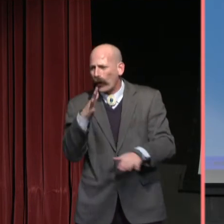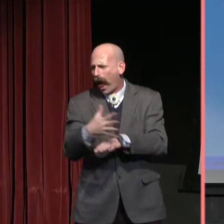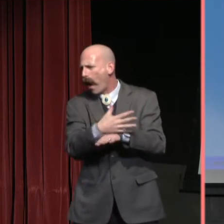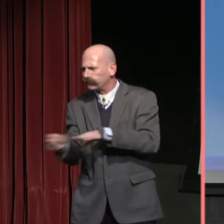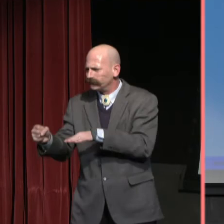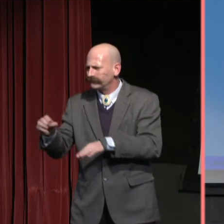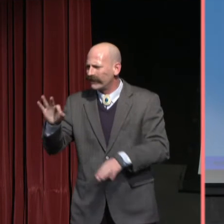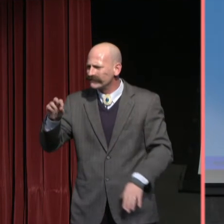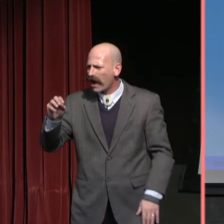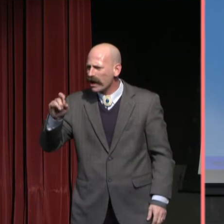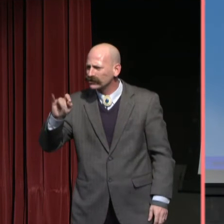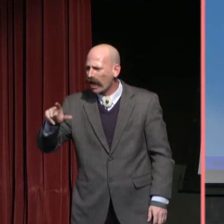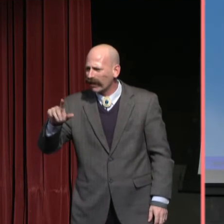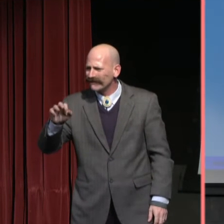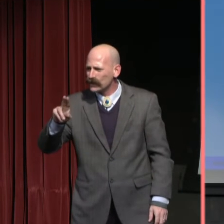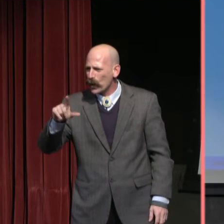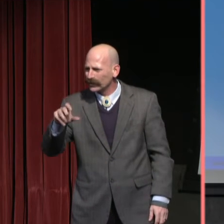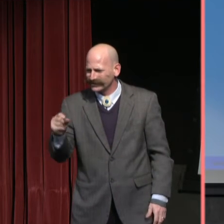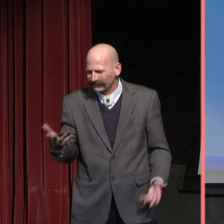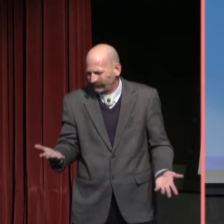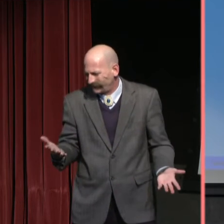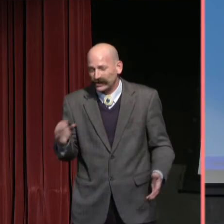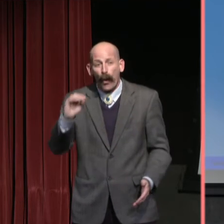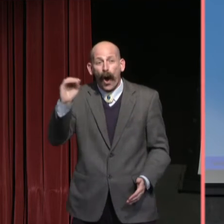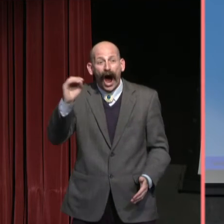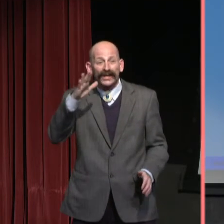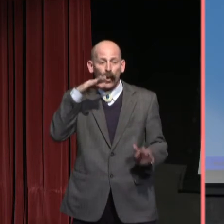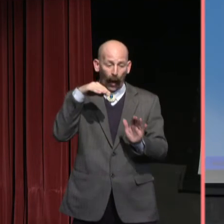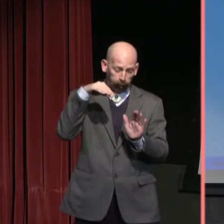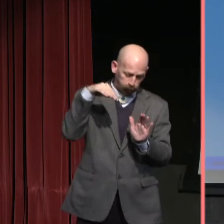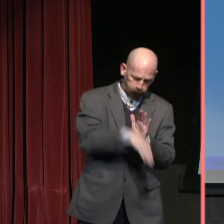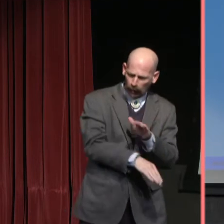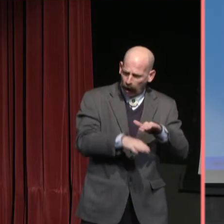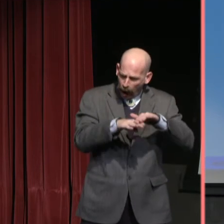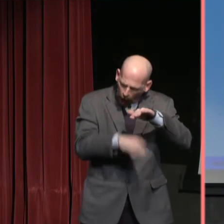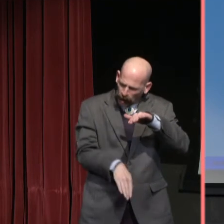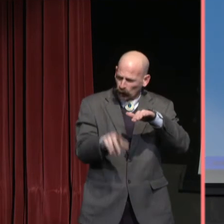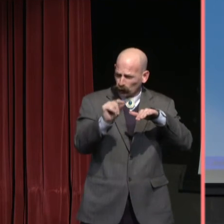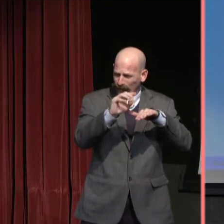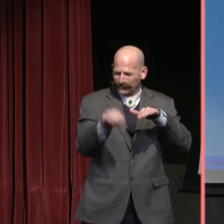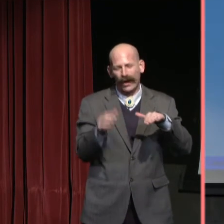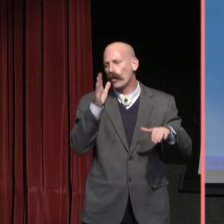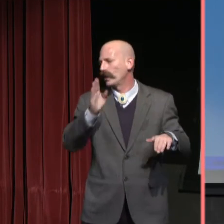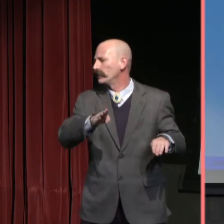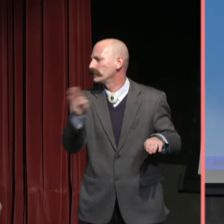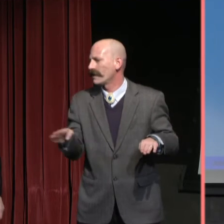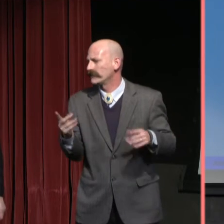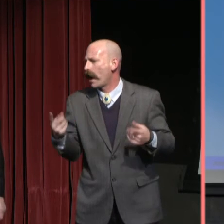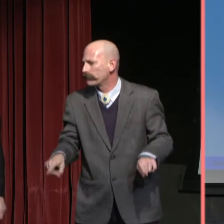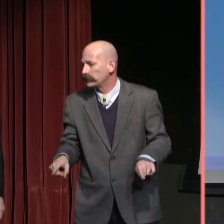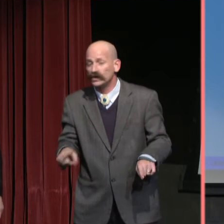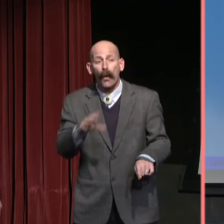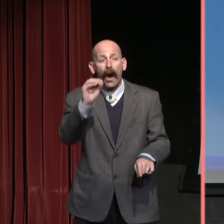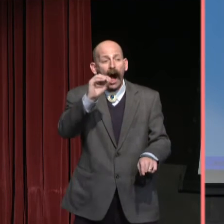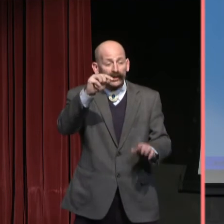decrease by anything that significant. It will never drop below 20%, so we don't have to worry about the decrease in oxygen